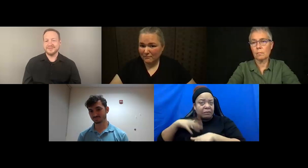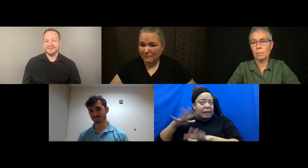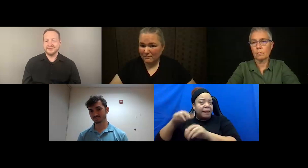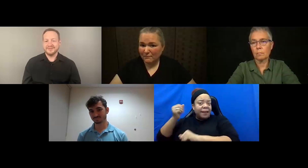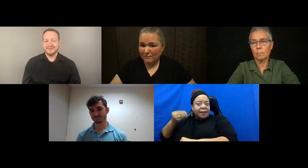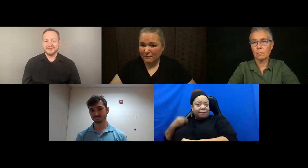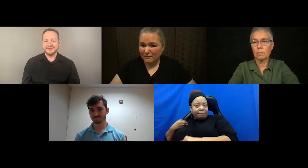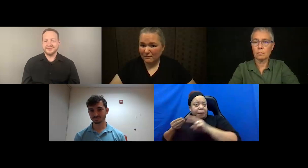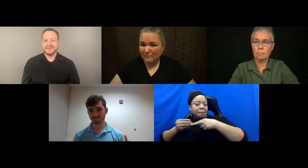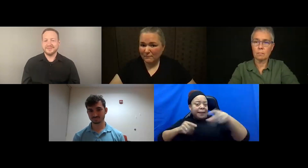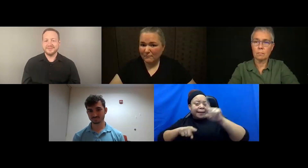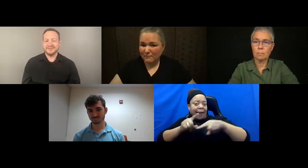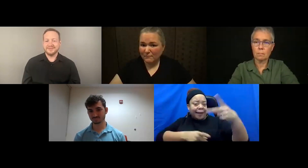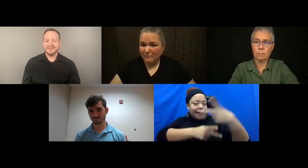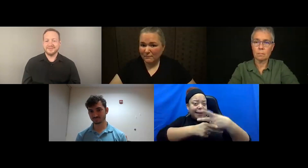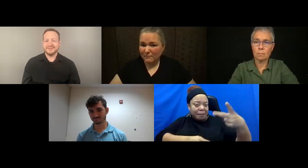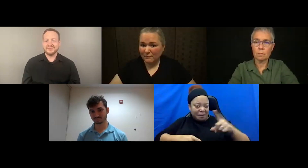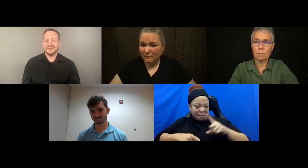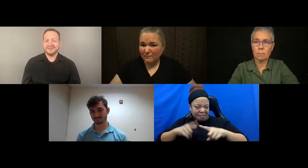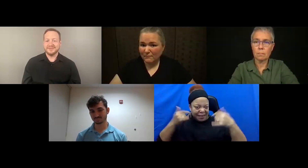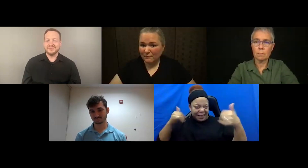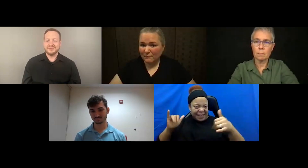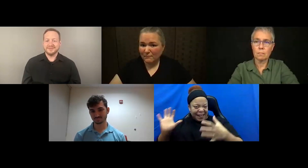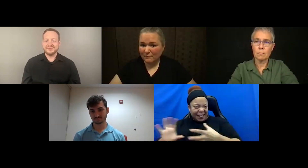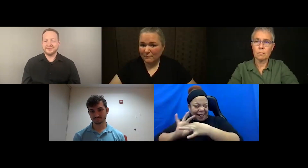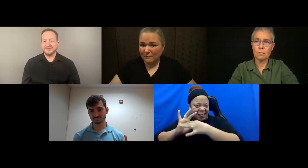showing them the information and then I leave. I take my information. They aren't supposed